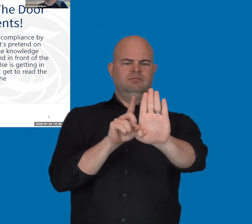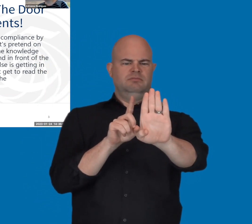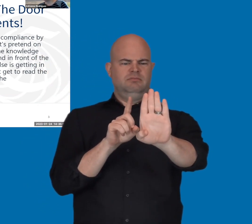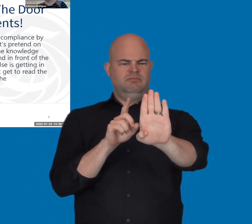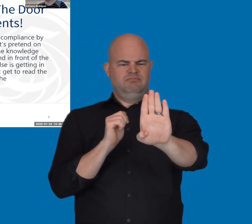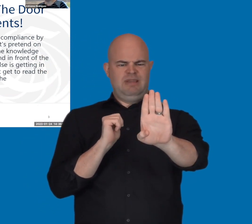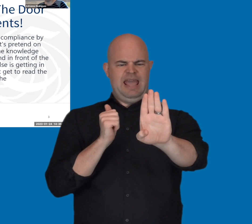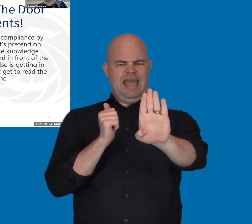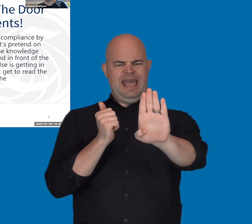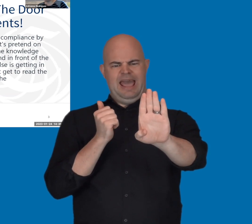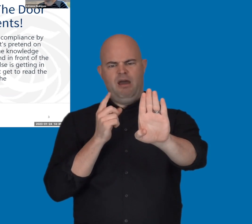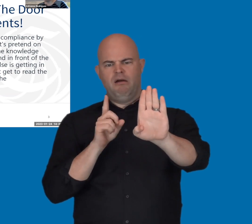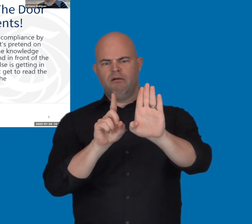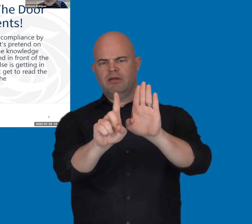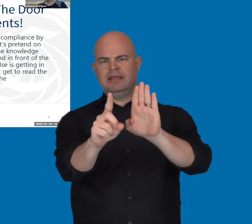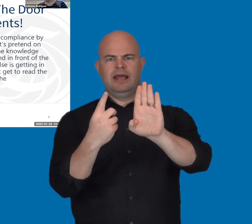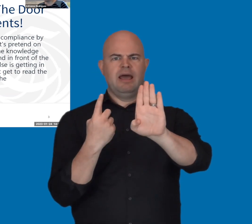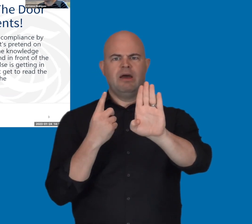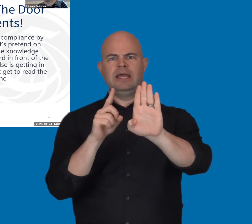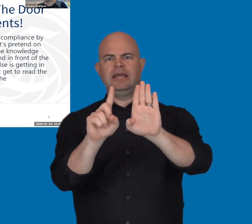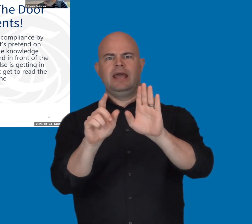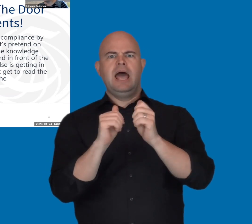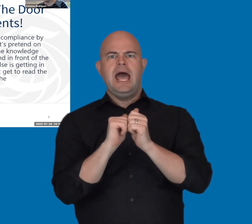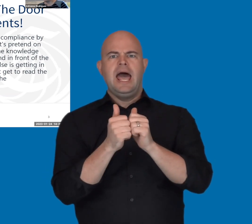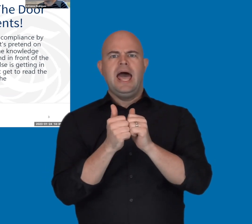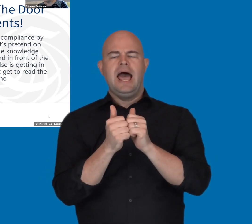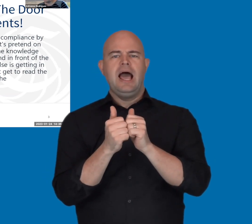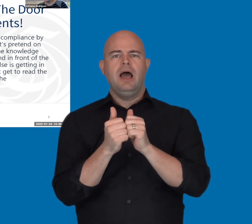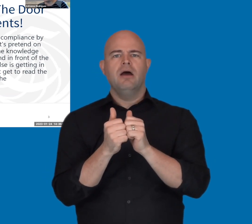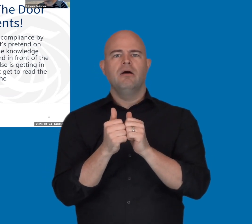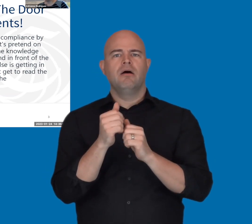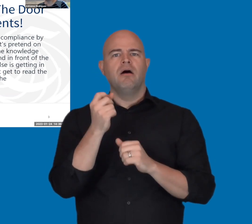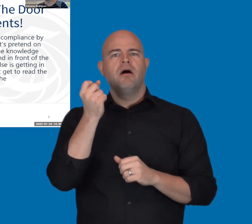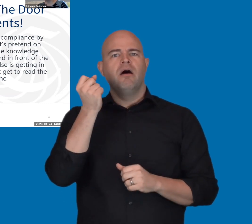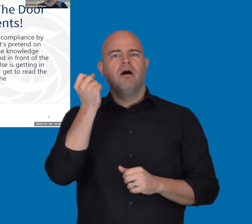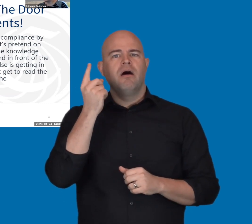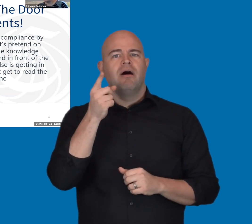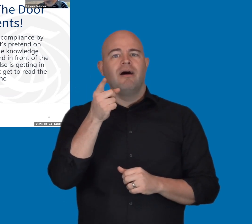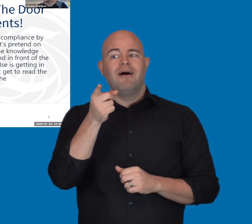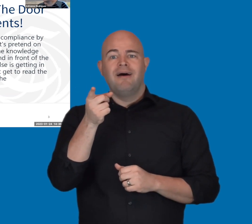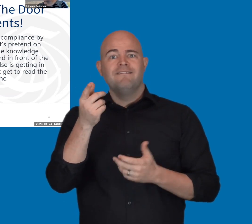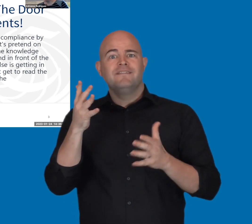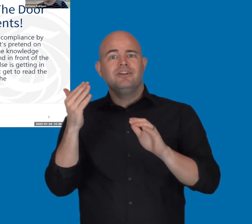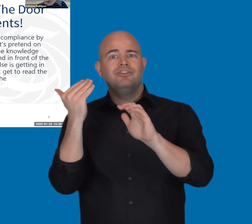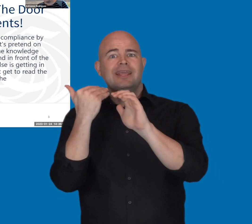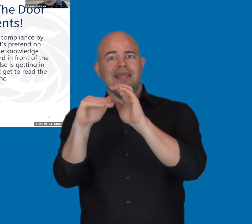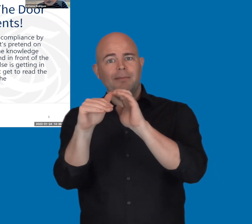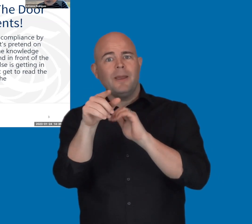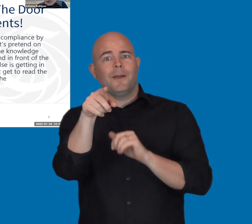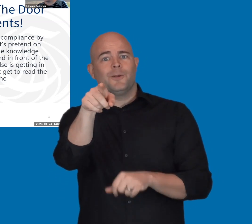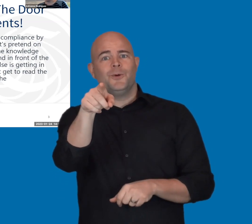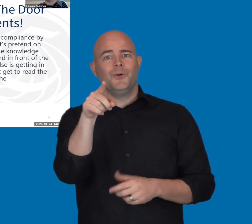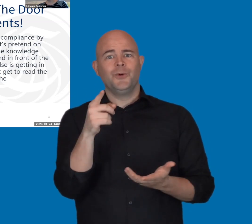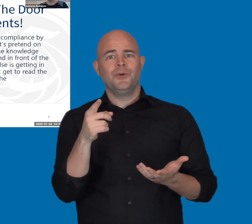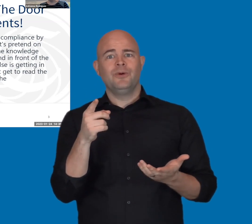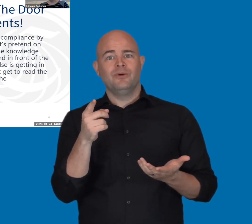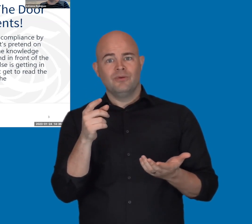never realizing you didn't get to read the email that told you how to open the door. Frustrating. Definitely frustrating.